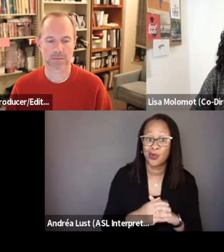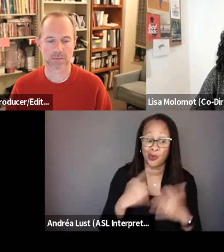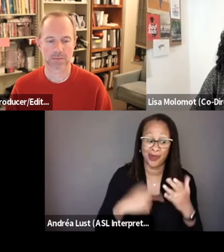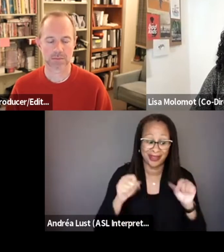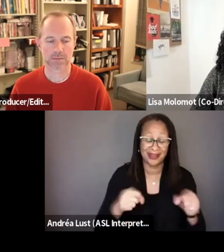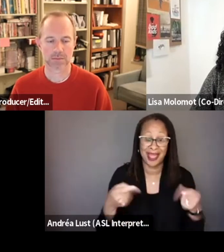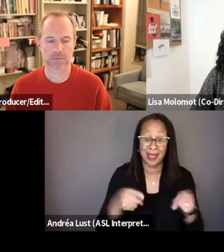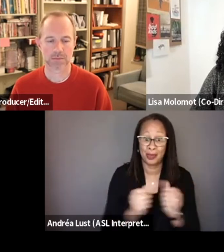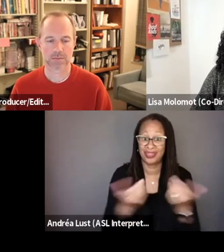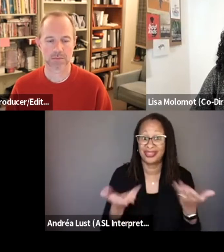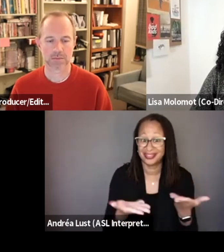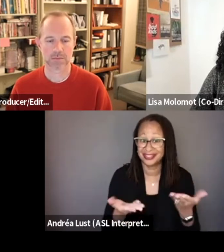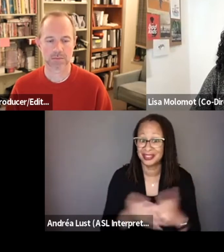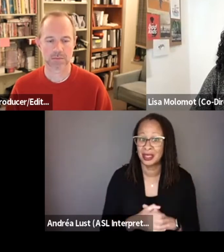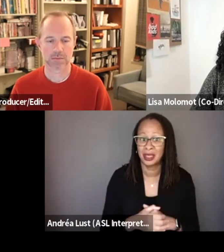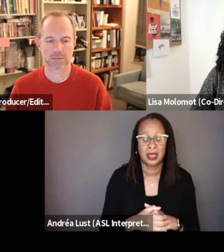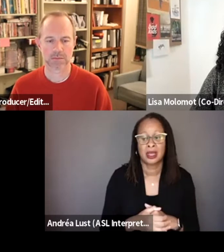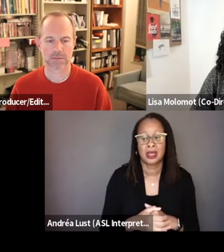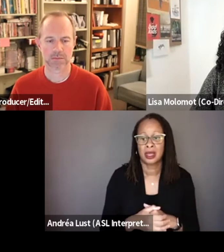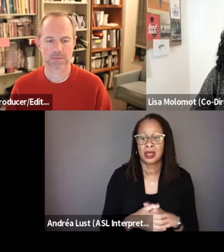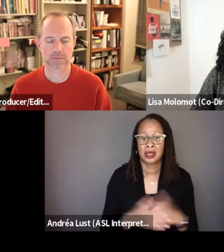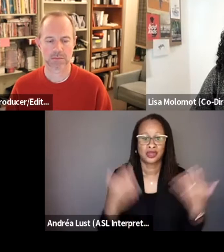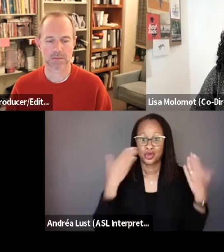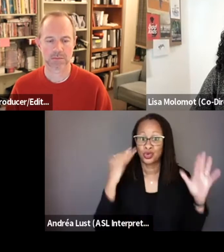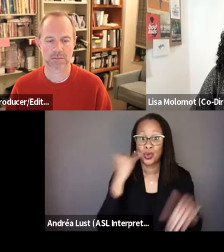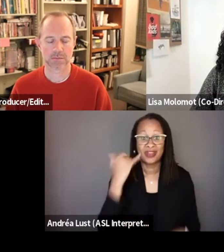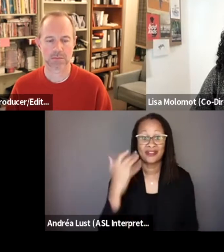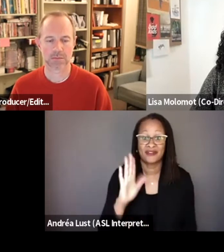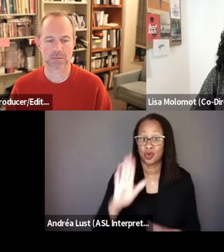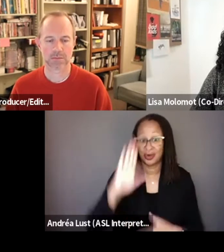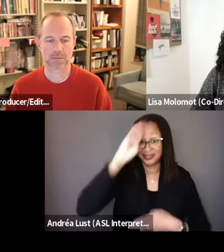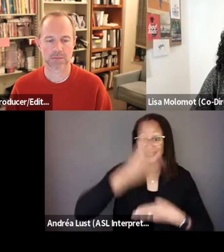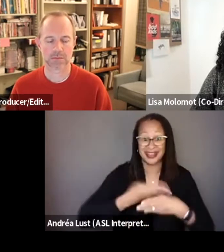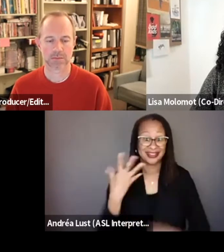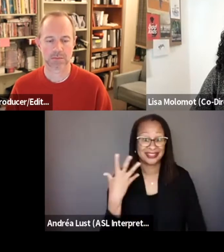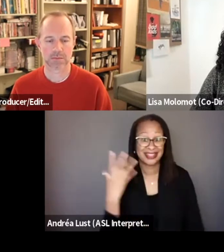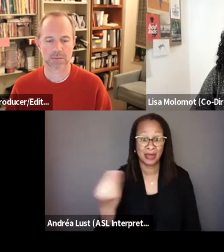I'm like, you don't know if Homero is out there, you don't know if he lost his memory,